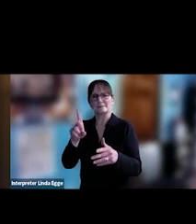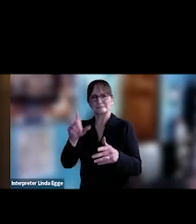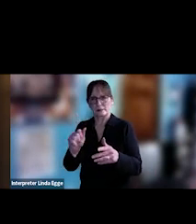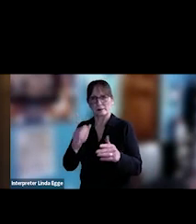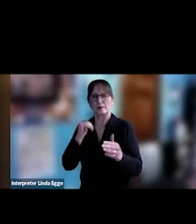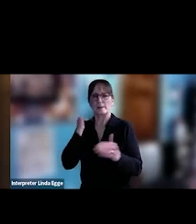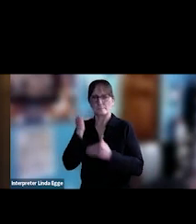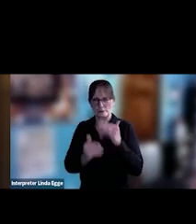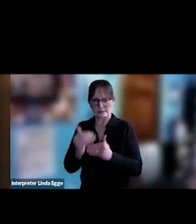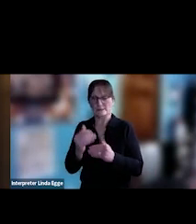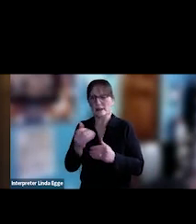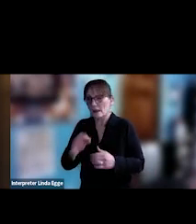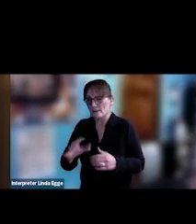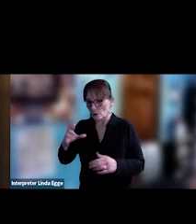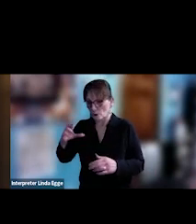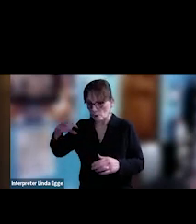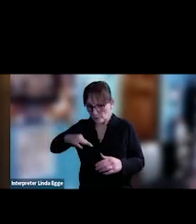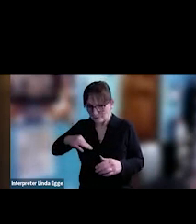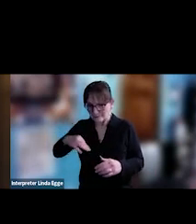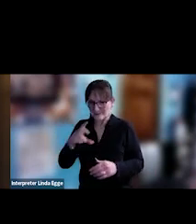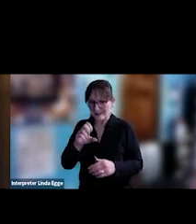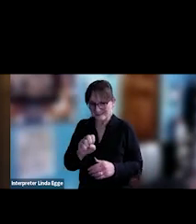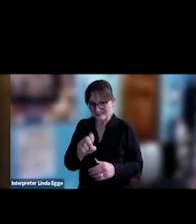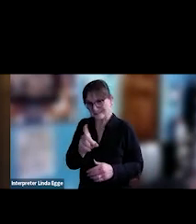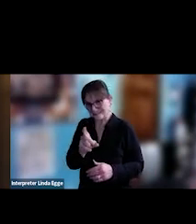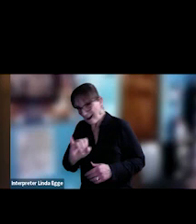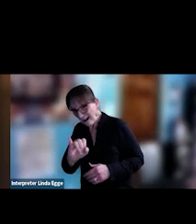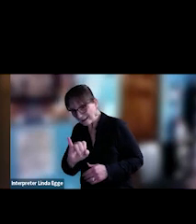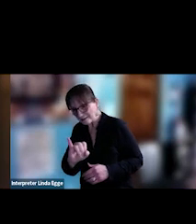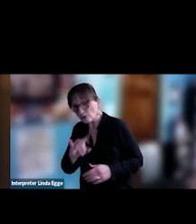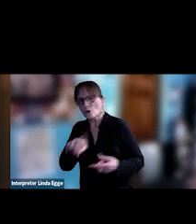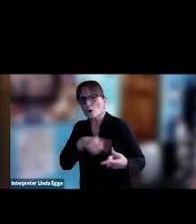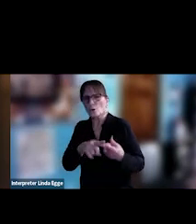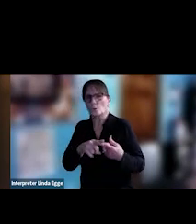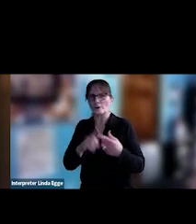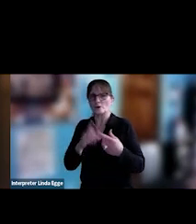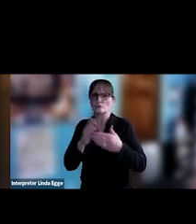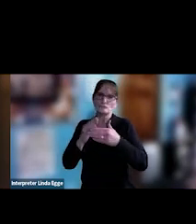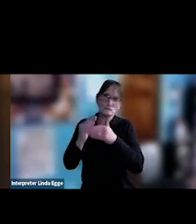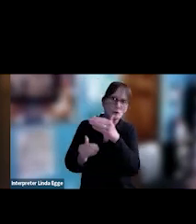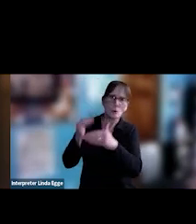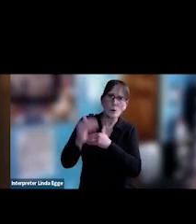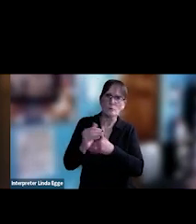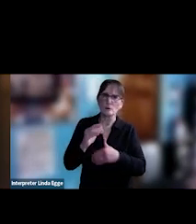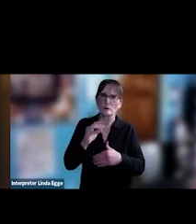If you're applying for SSDI when you're over age 62, but you don't indicate, you know,